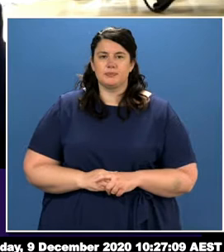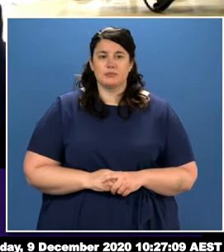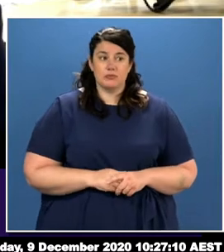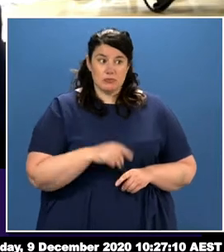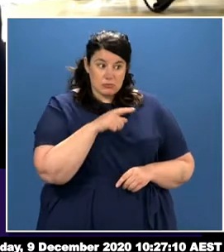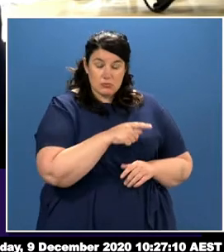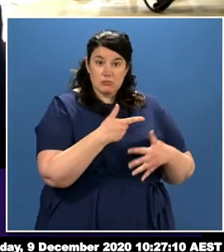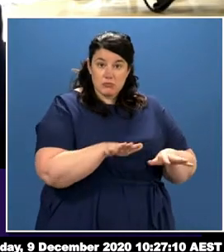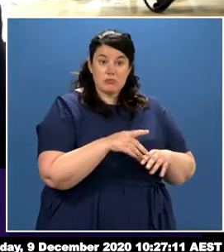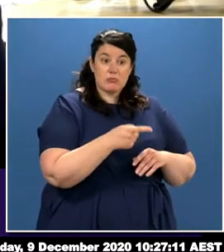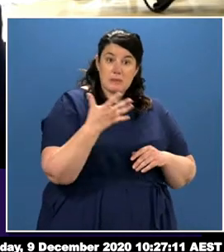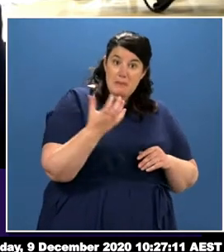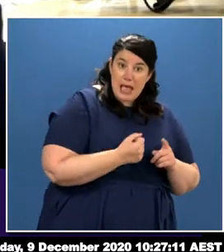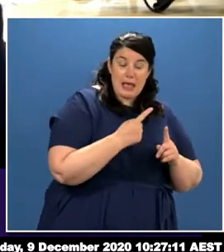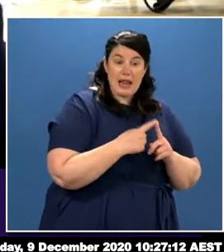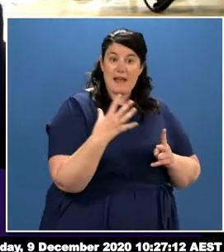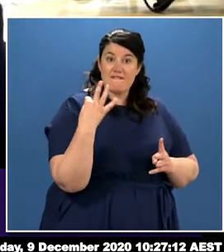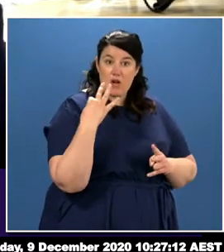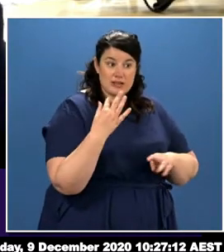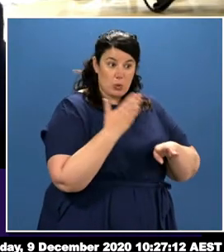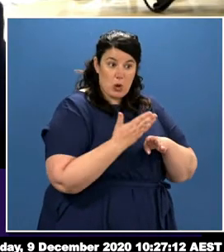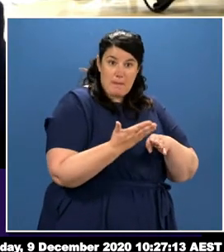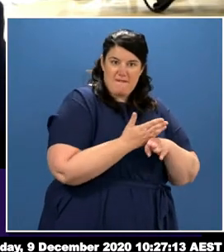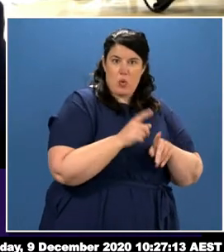work experience before you commenced Mallesons? That's correct.